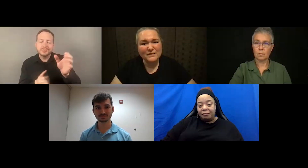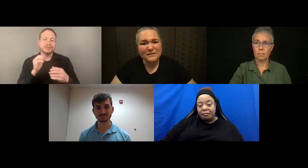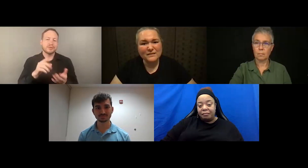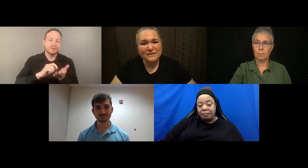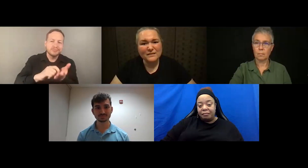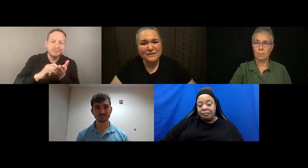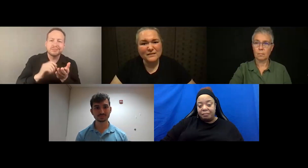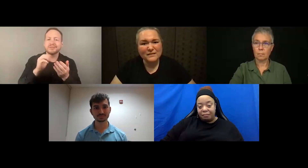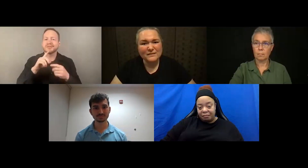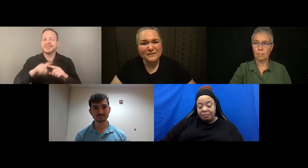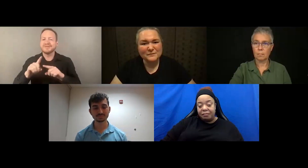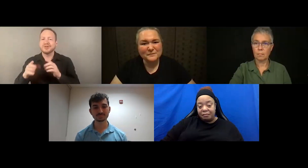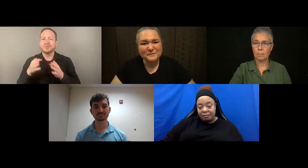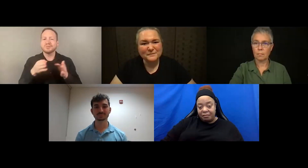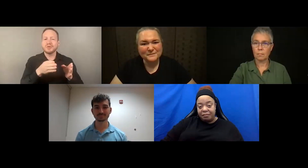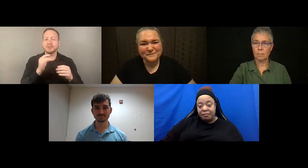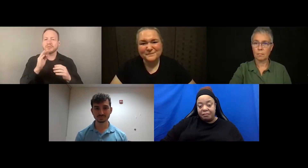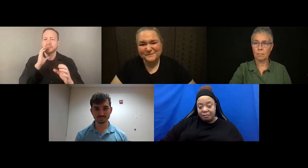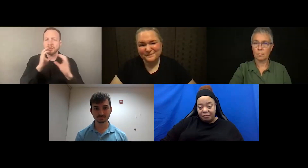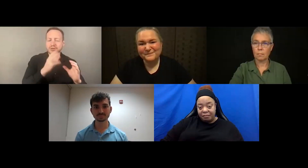with somebody or your phone to type a message.